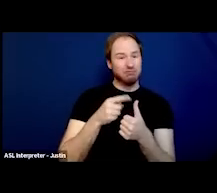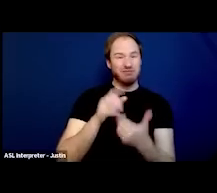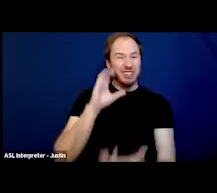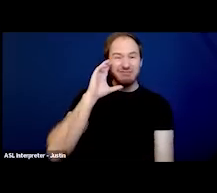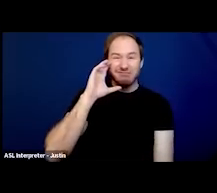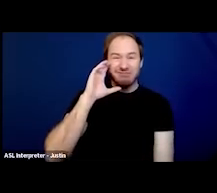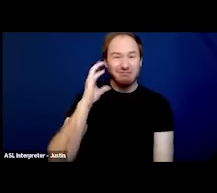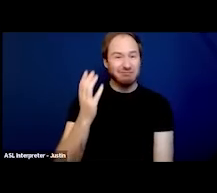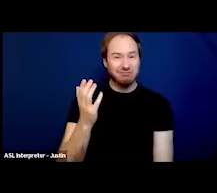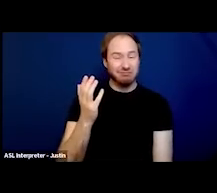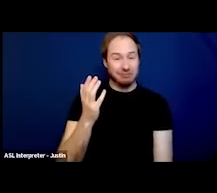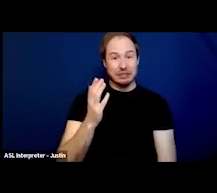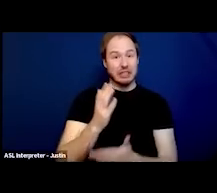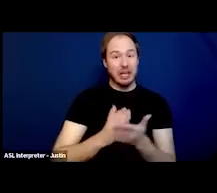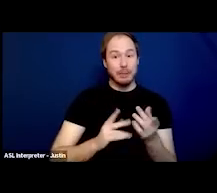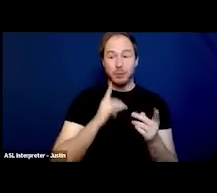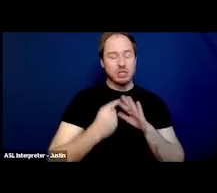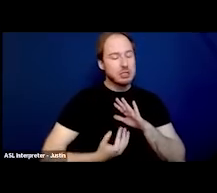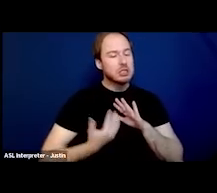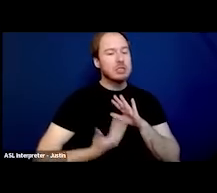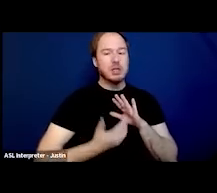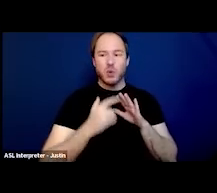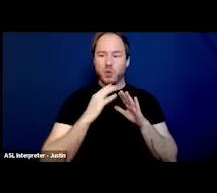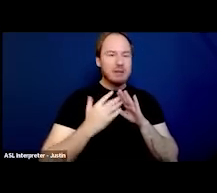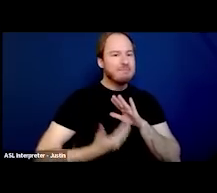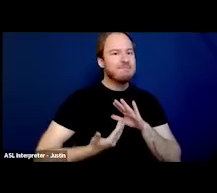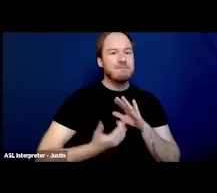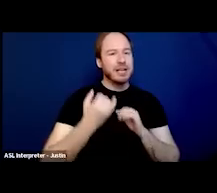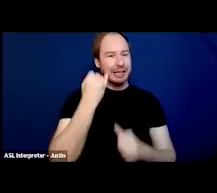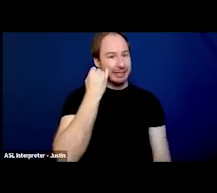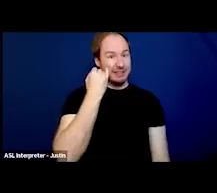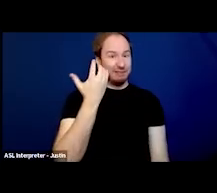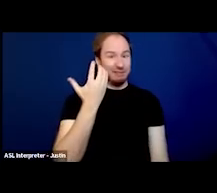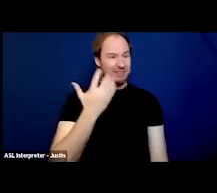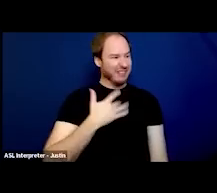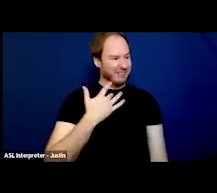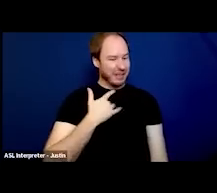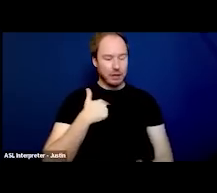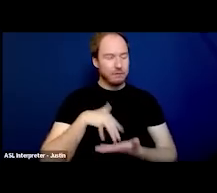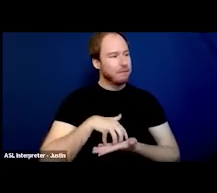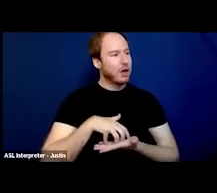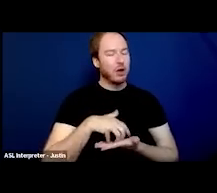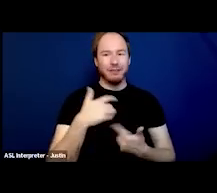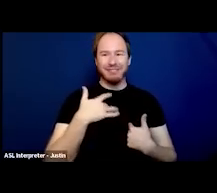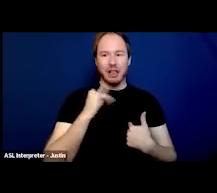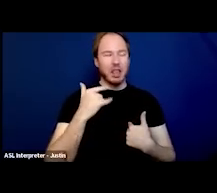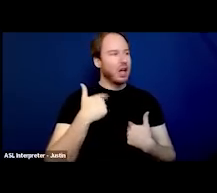So folks tend to become escalated when they are feeling vulnerable, when they aren't getting needs met,